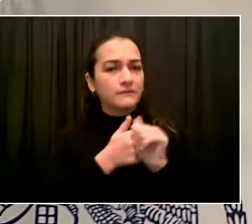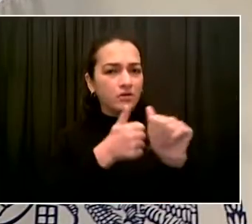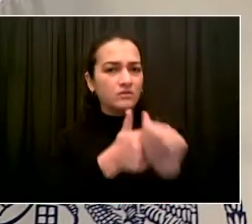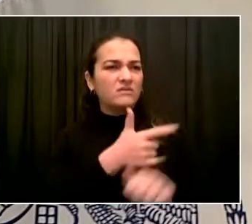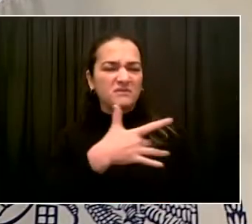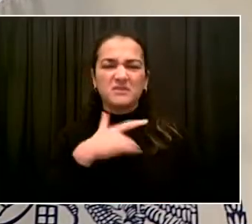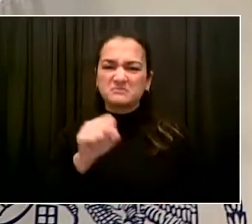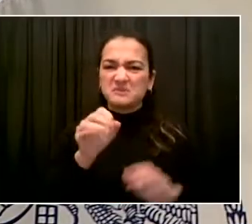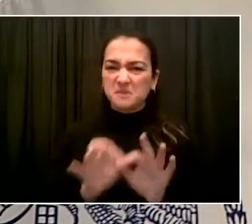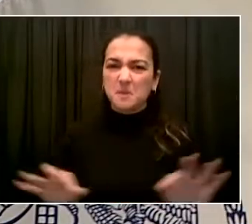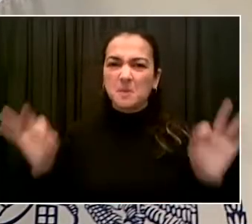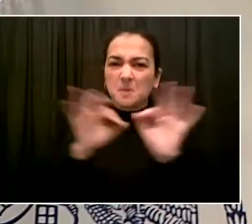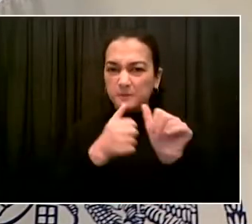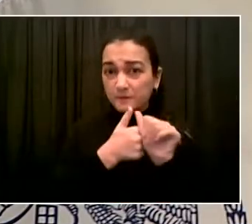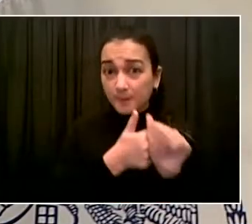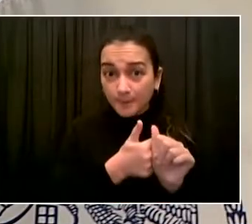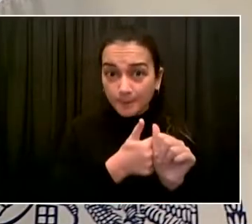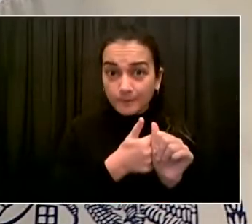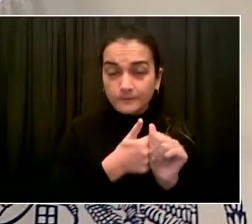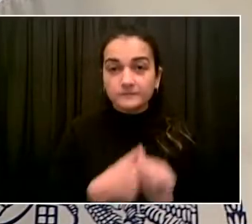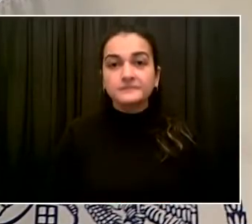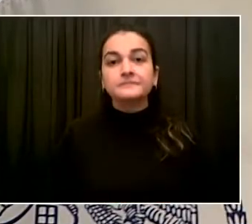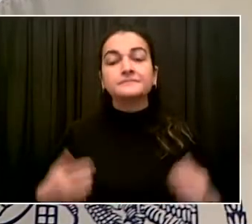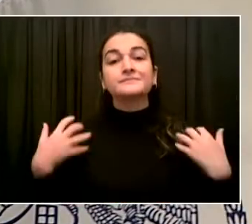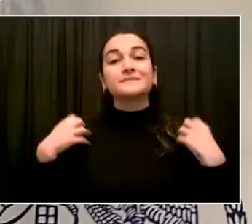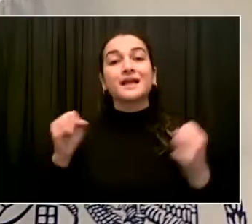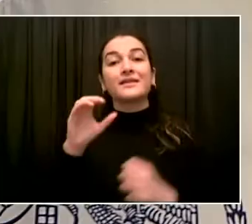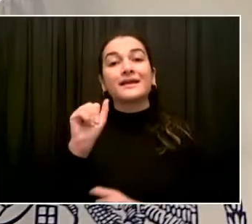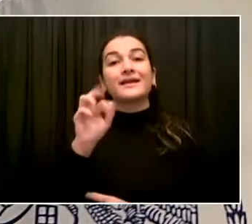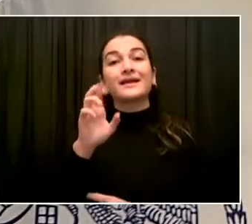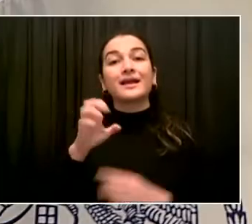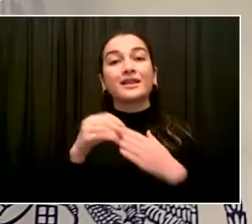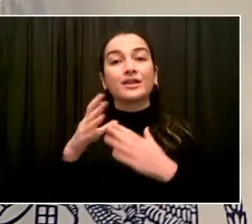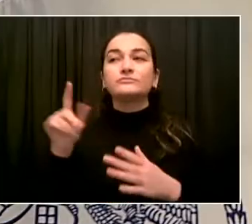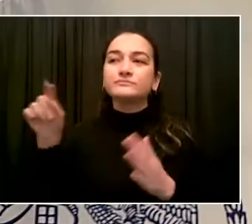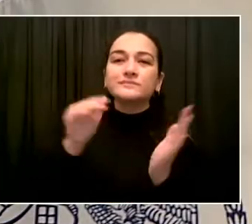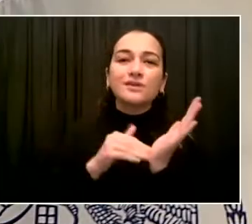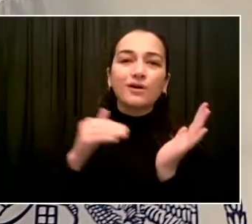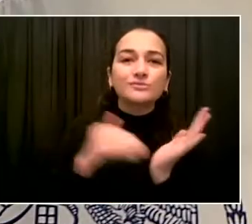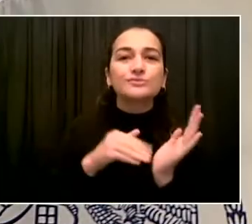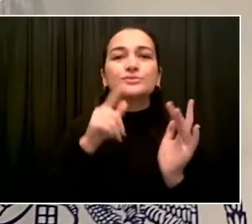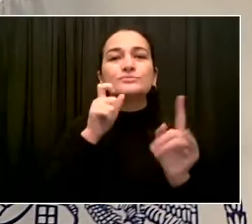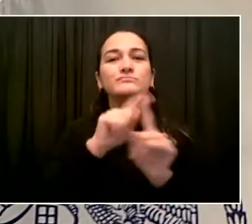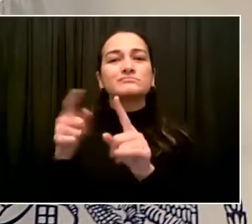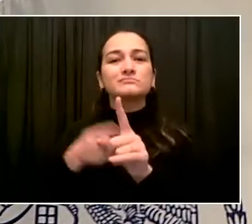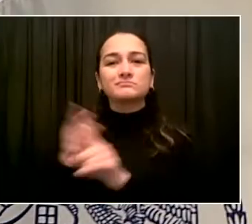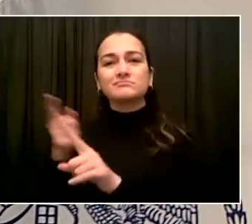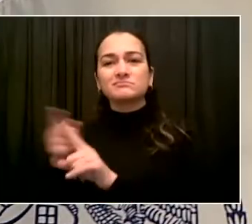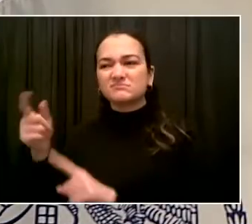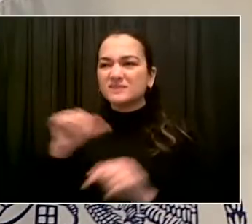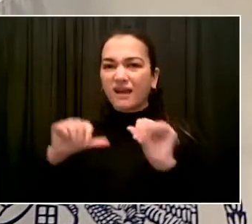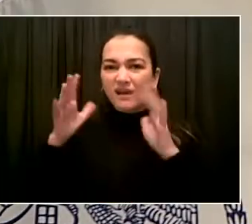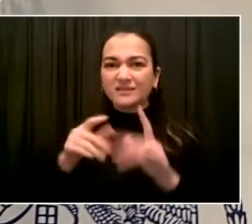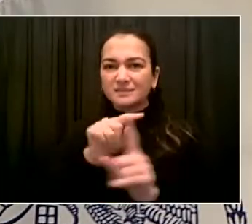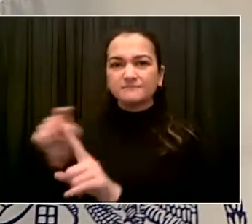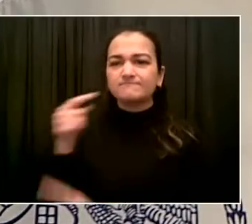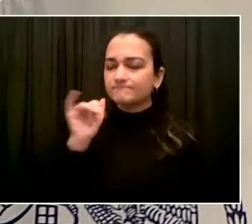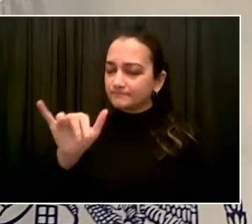AND THEIR GUIDANCE, THE RESPECTS THE SCIENCE AND WHAT IT TELLS US AND I CAN TELL YOU, JAMES, OUR HEALTHCARE LEADERSHIP LEAVE